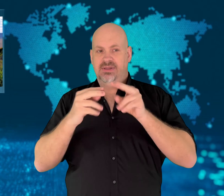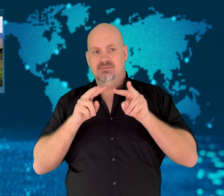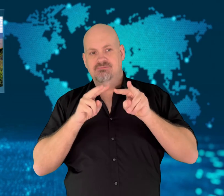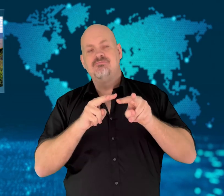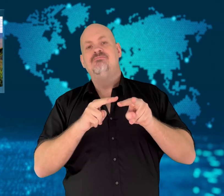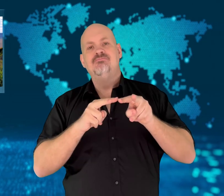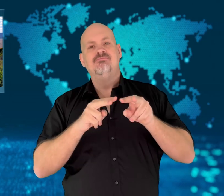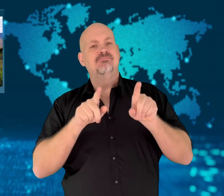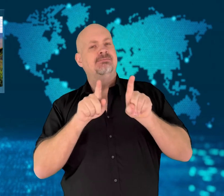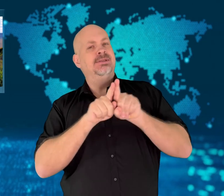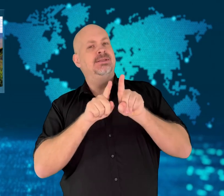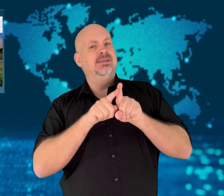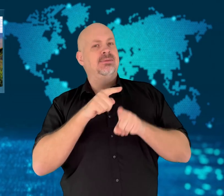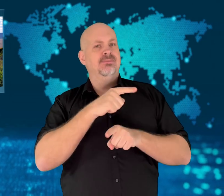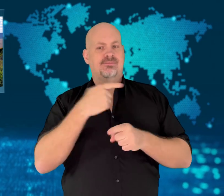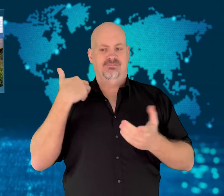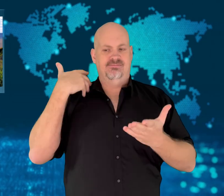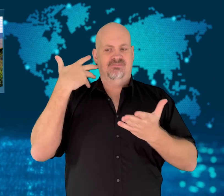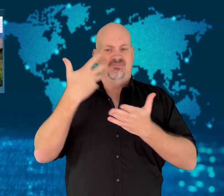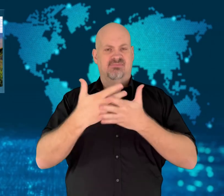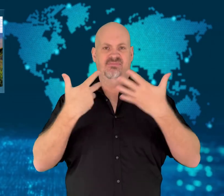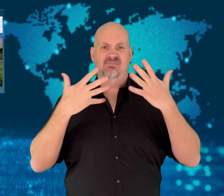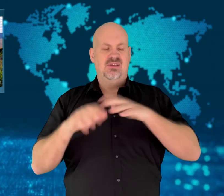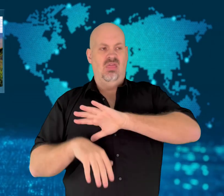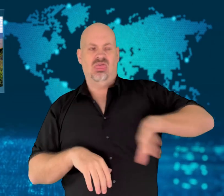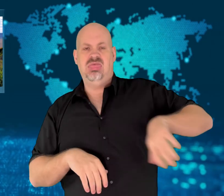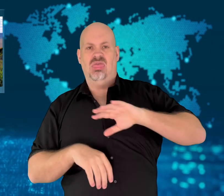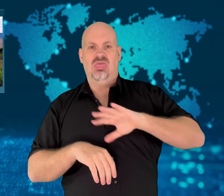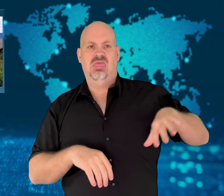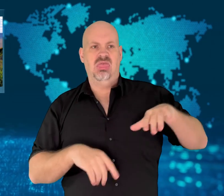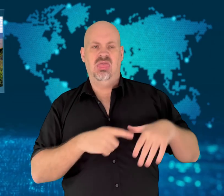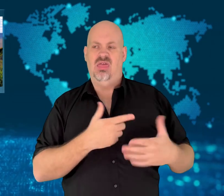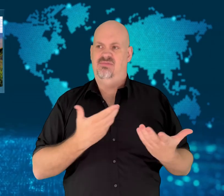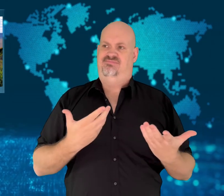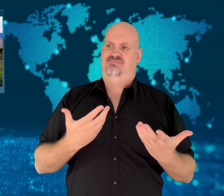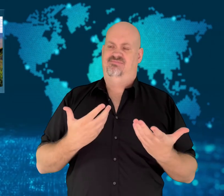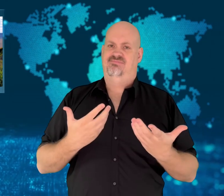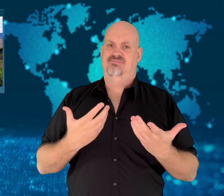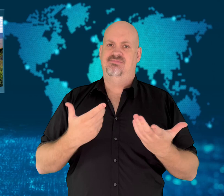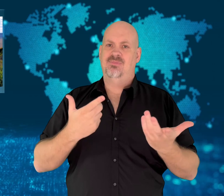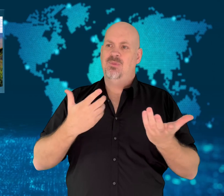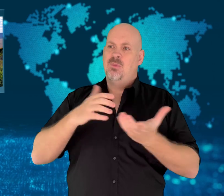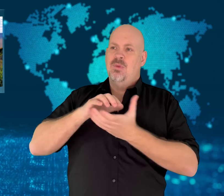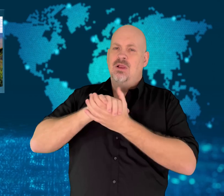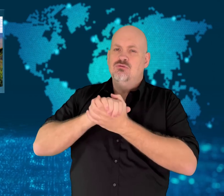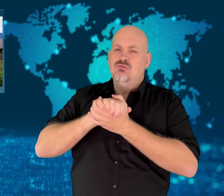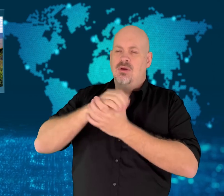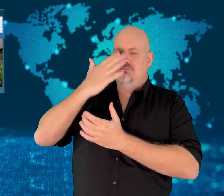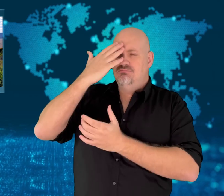Many see it as a way to rebuild trust that was broken